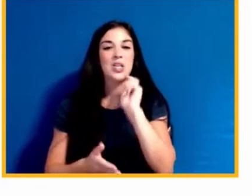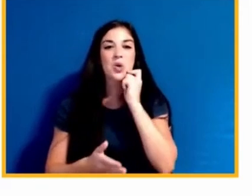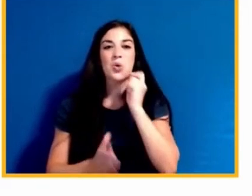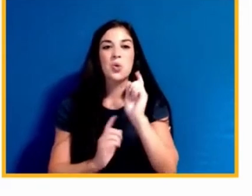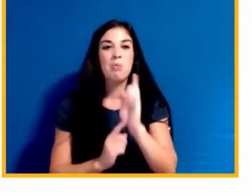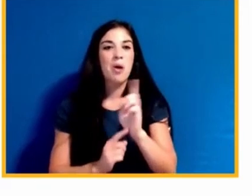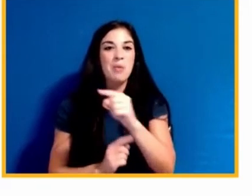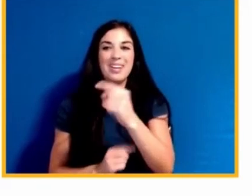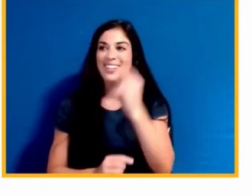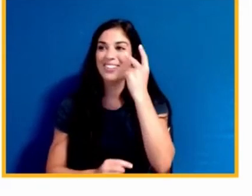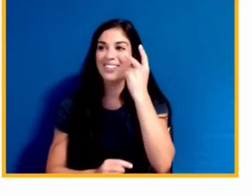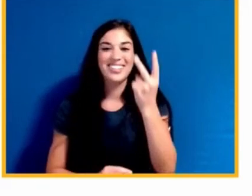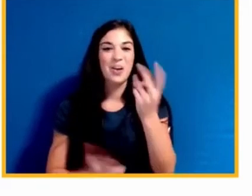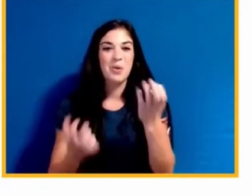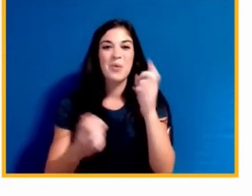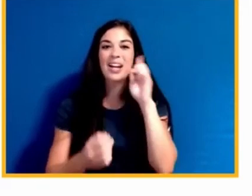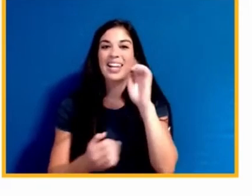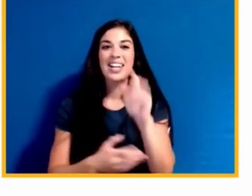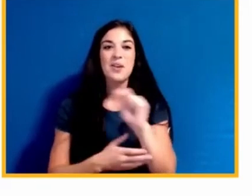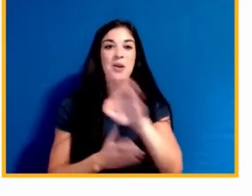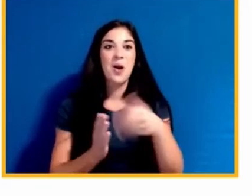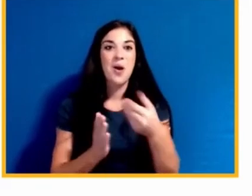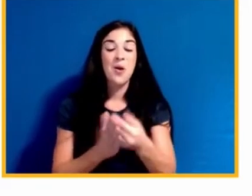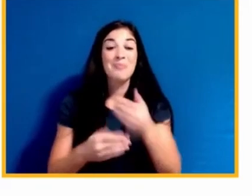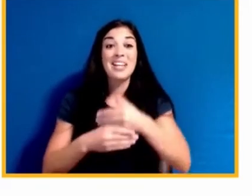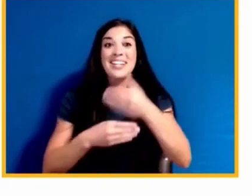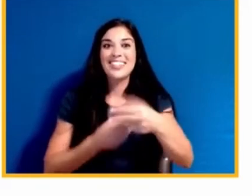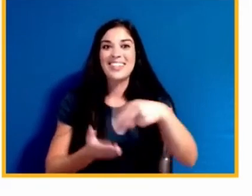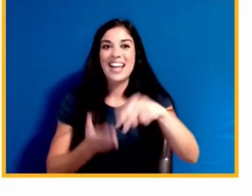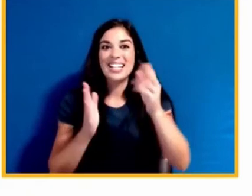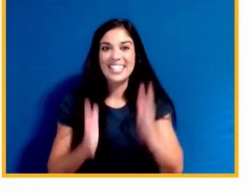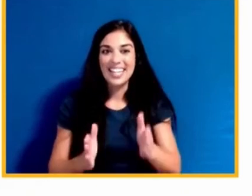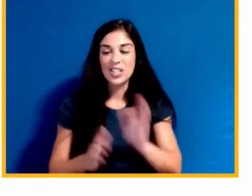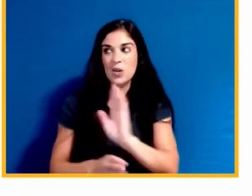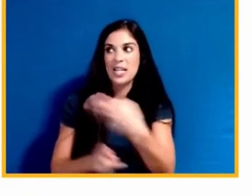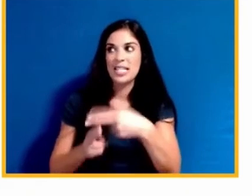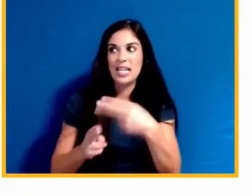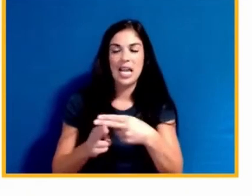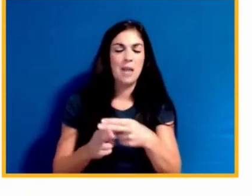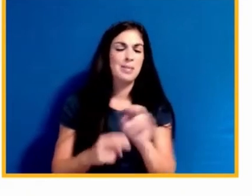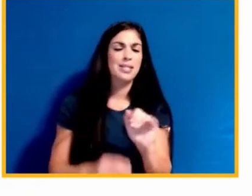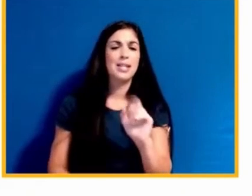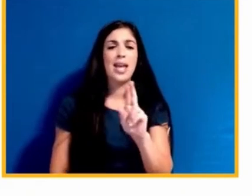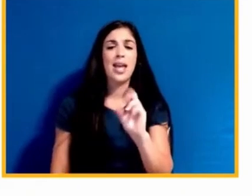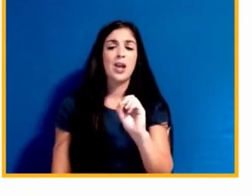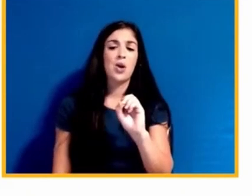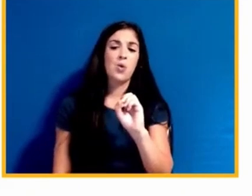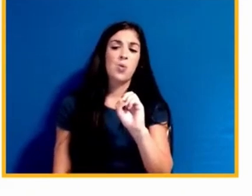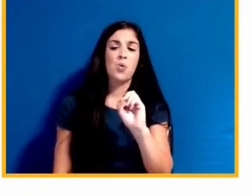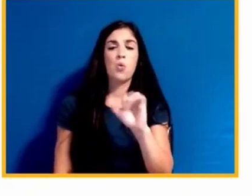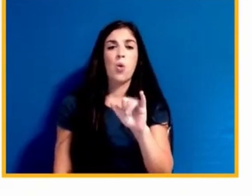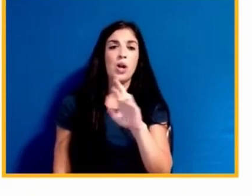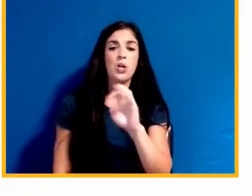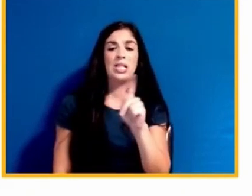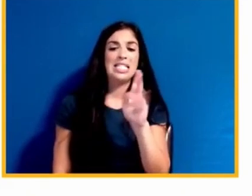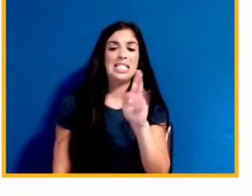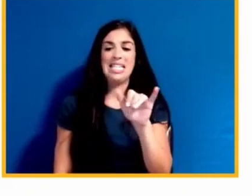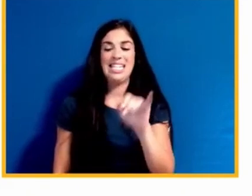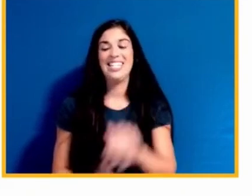keep that action going with our next dancer, whose name speaks of royalty. So let's see if they can take home the dance competition crown,